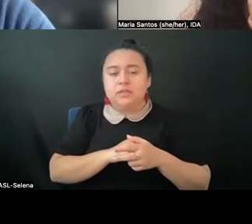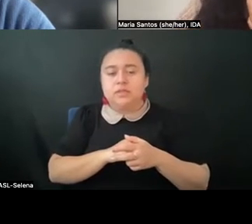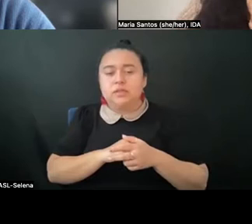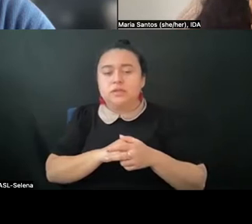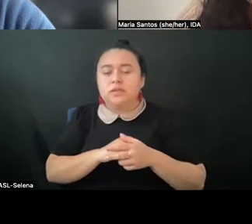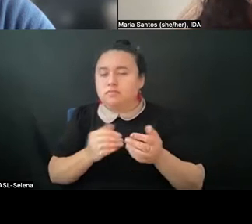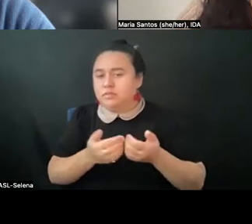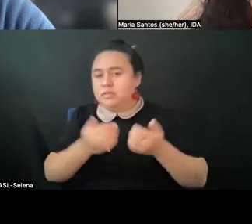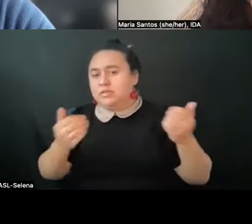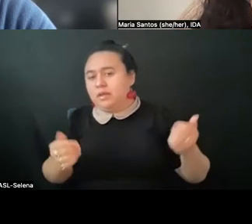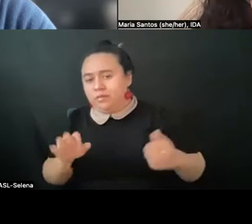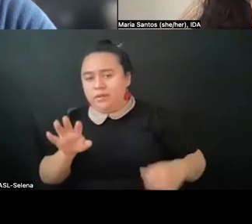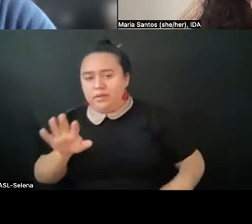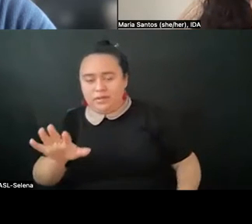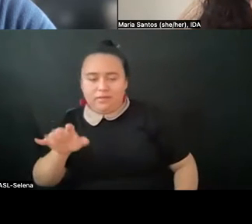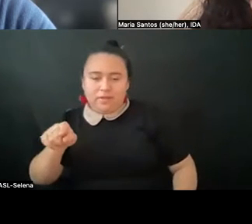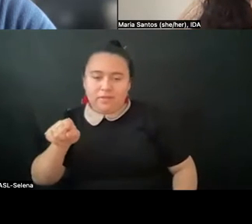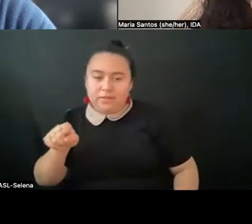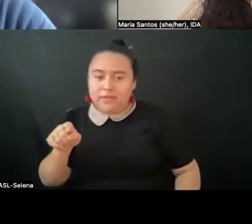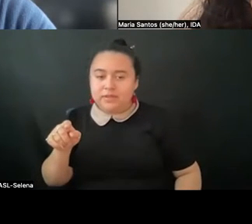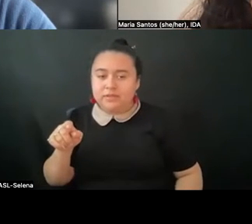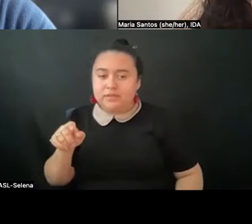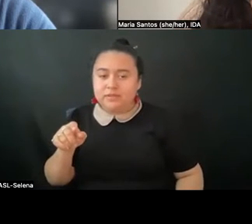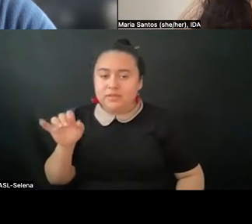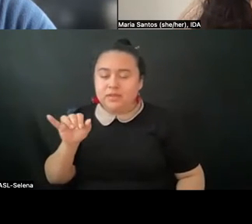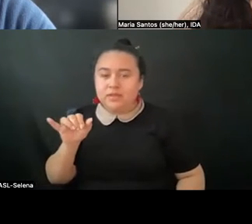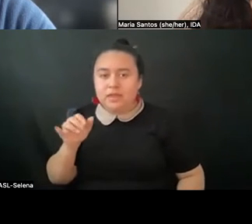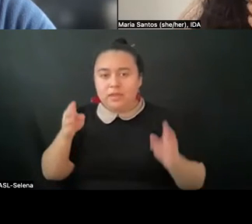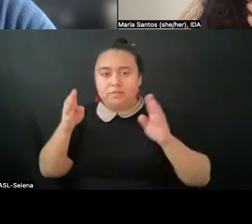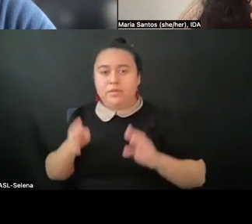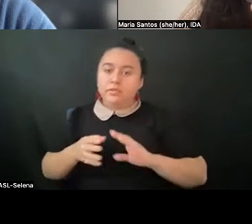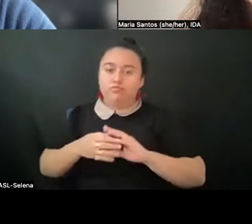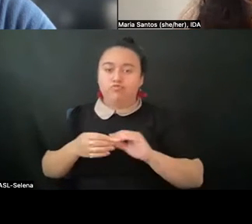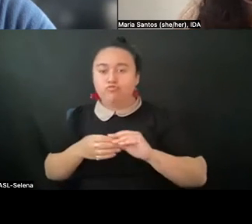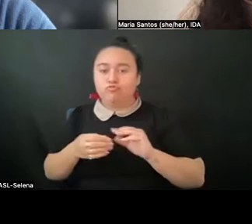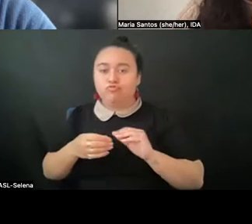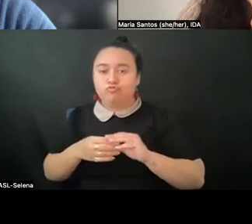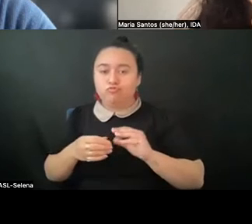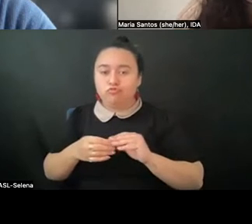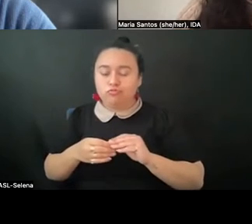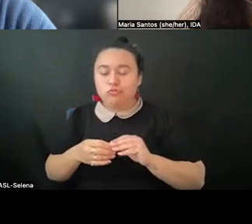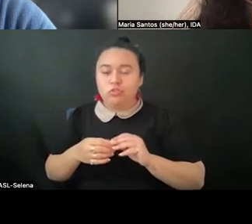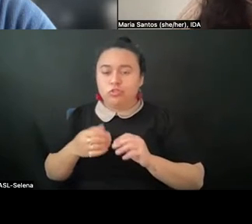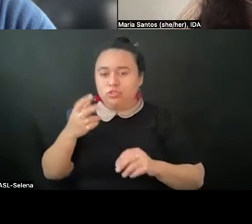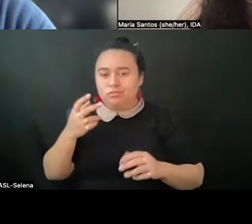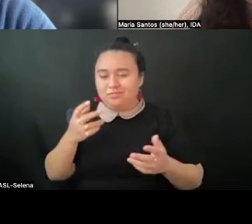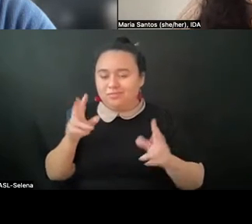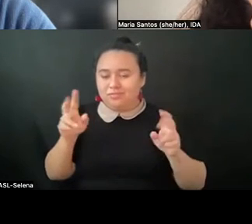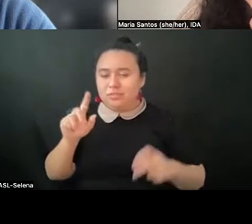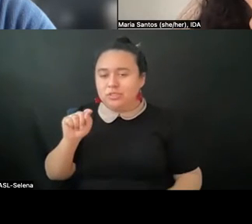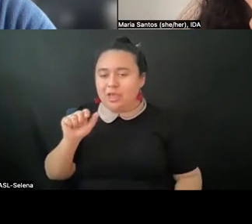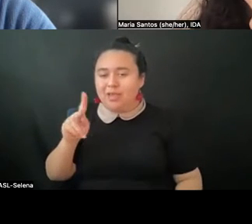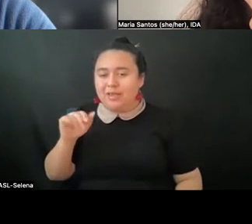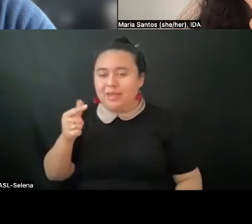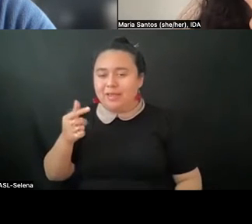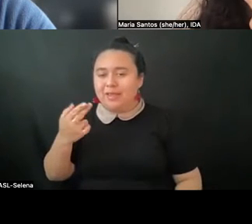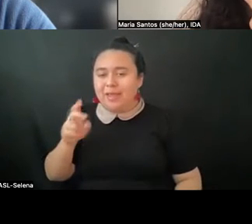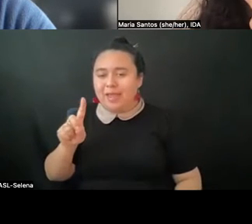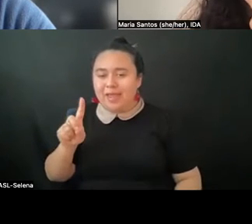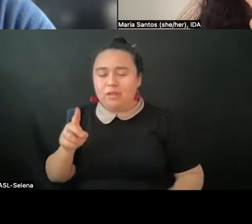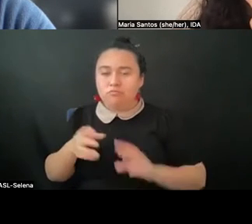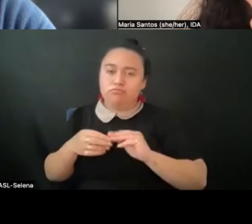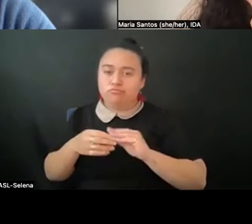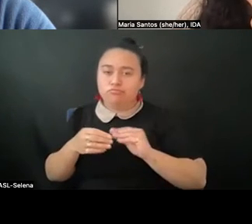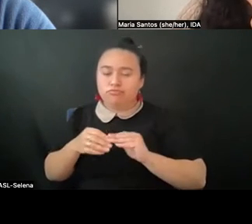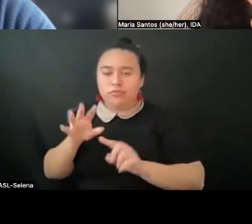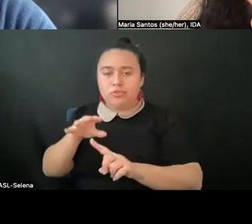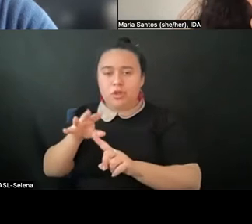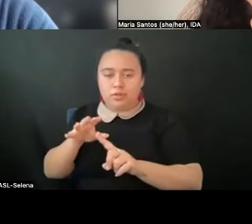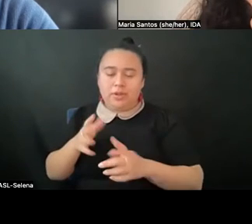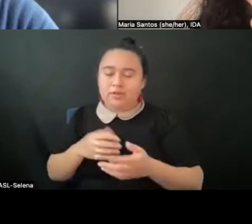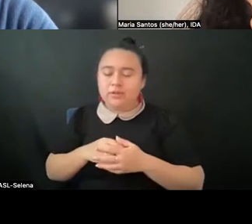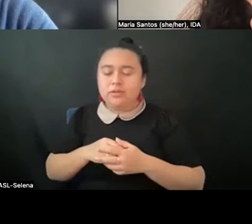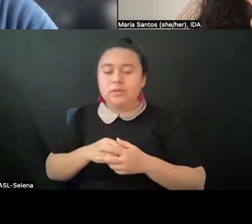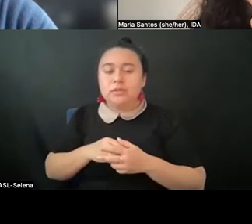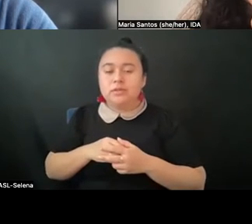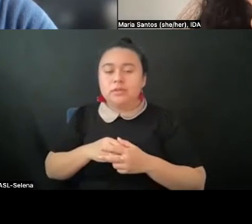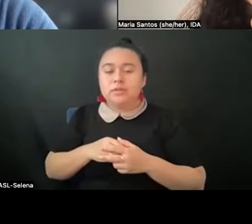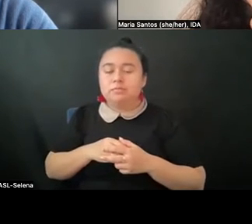It to make that -- I want to make that separate from a talking head coach kind of way.